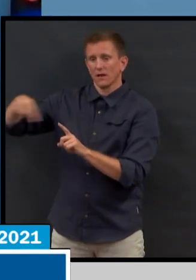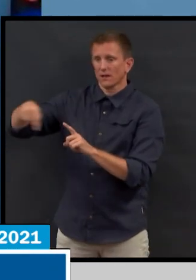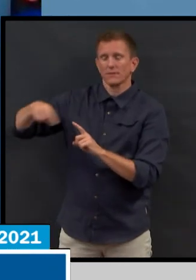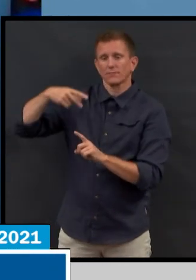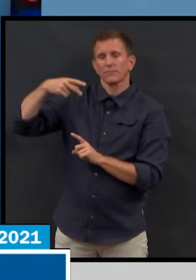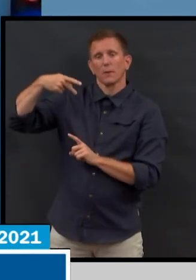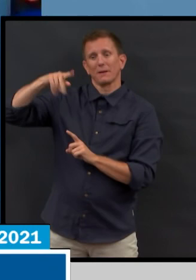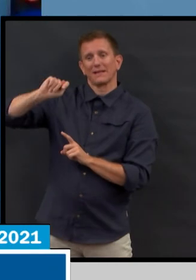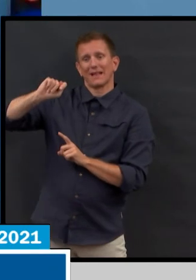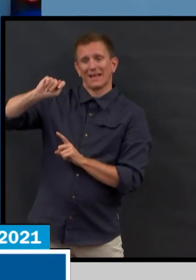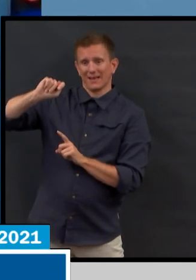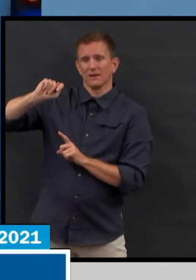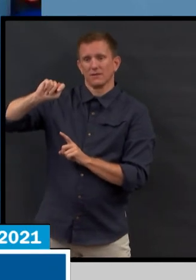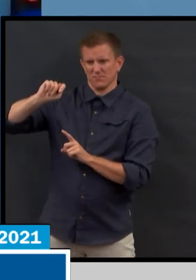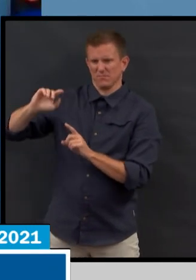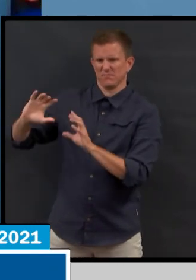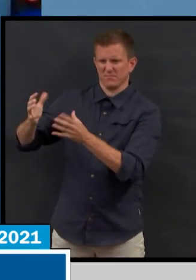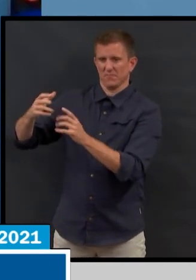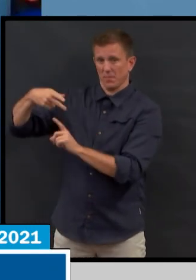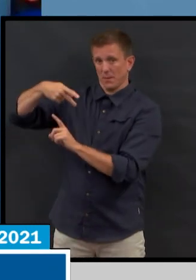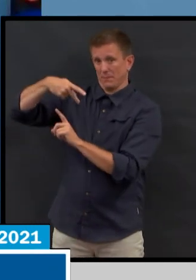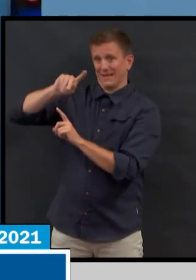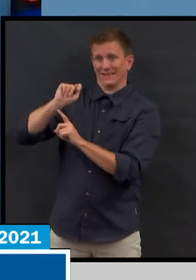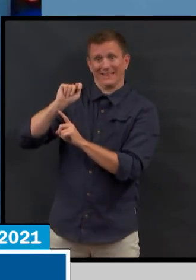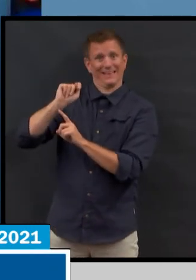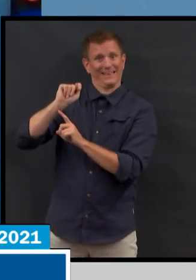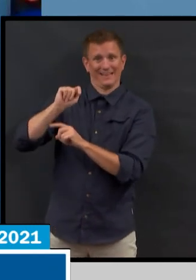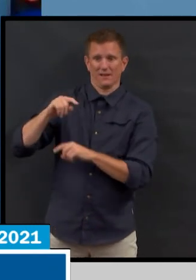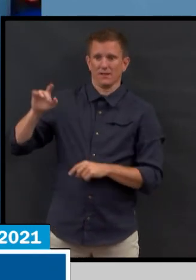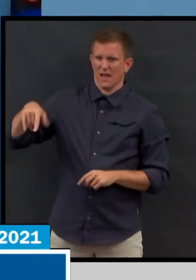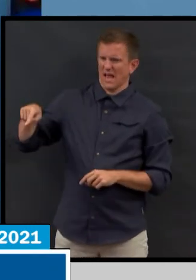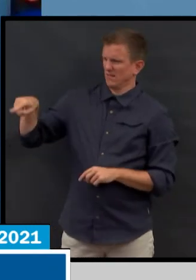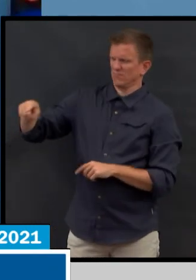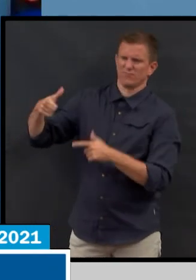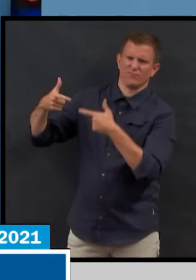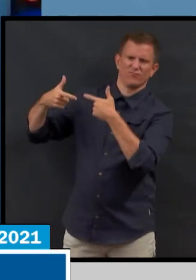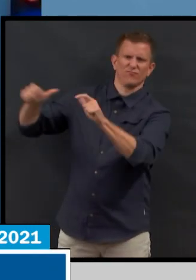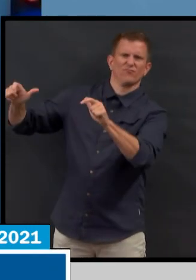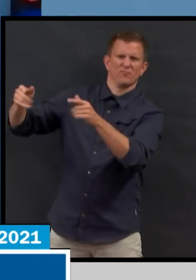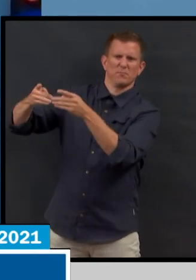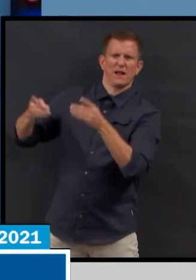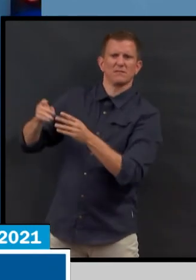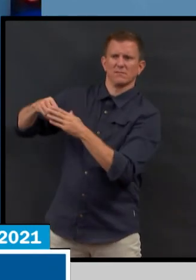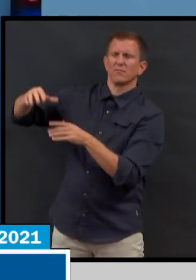a pillar of these colfax in a negative sense for the crime that was happening the drug dealing that